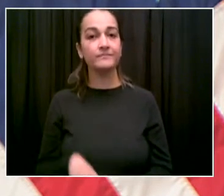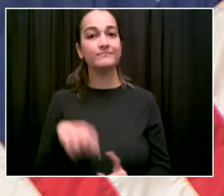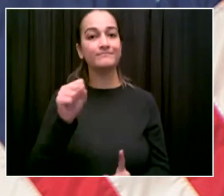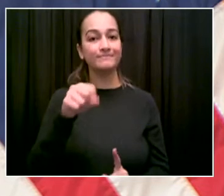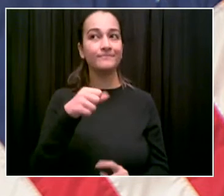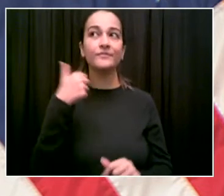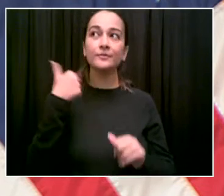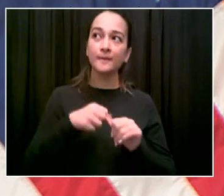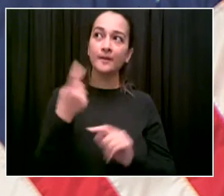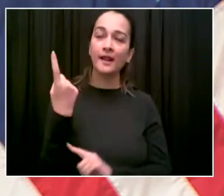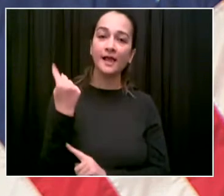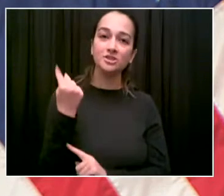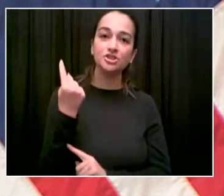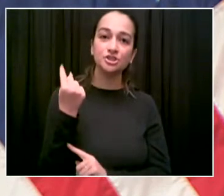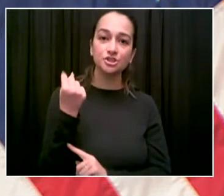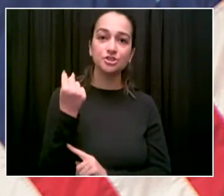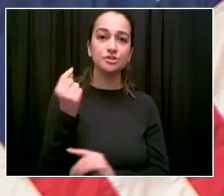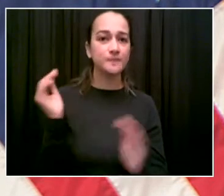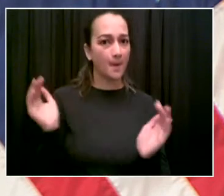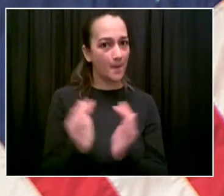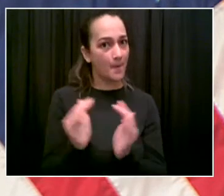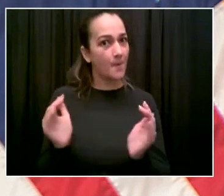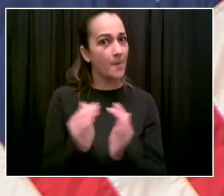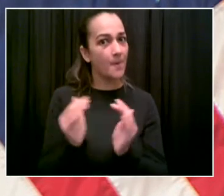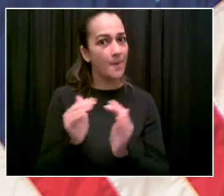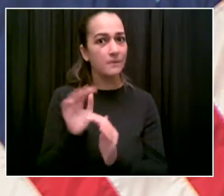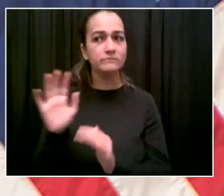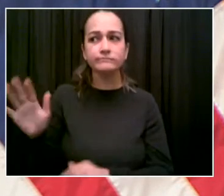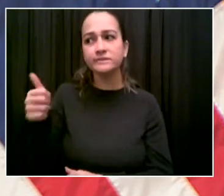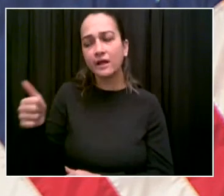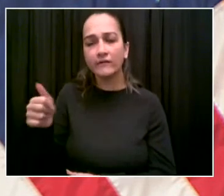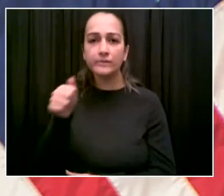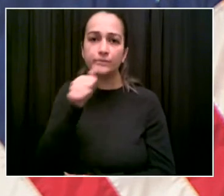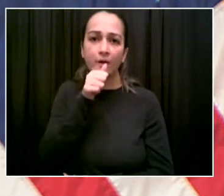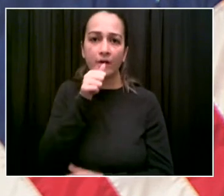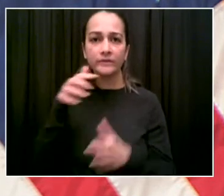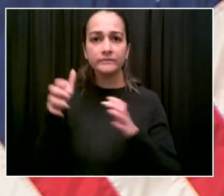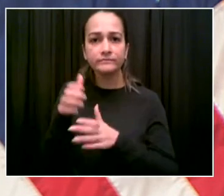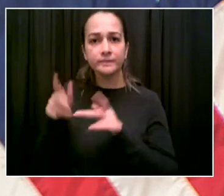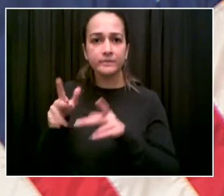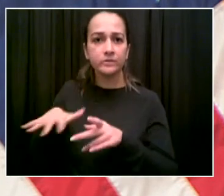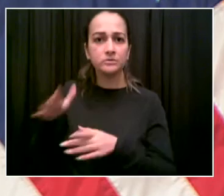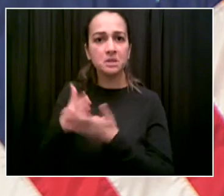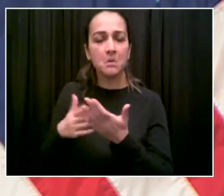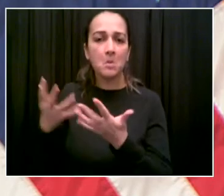LAST YEAR, THERE WAS A LITTLE BIT OF A MARCH OF THE STEEL BAND S. WE DON'T